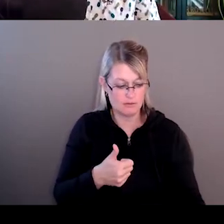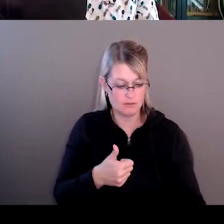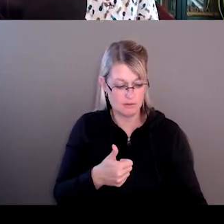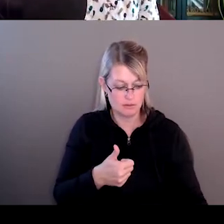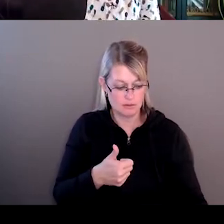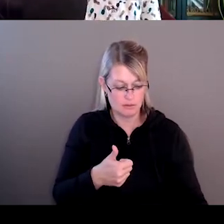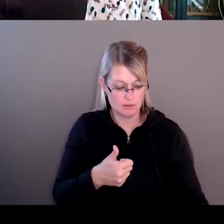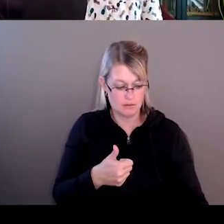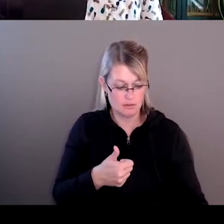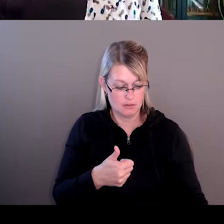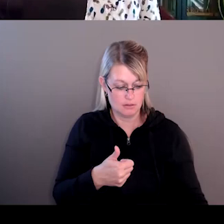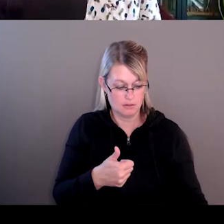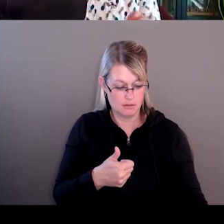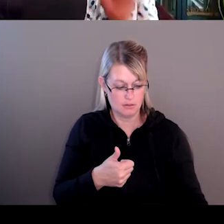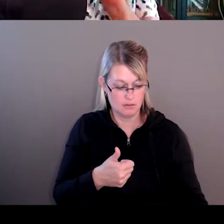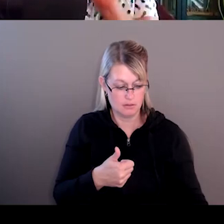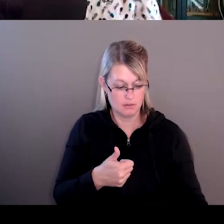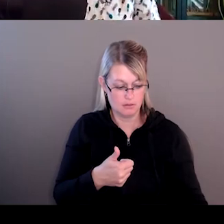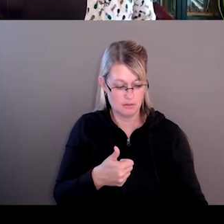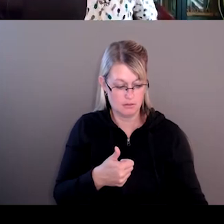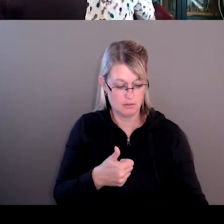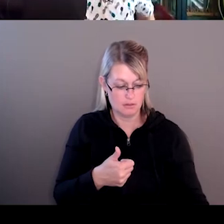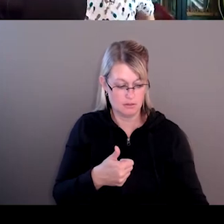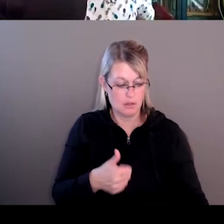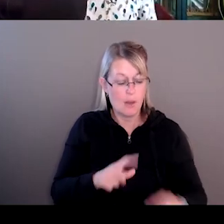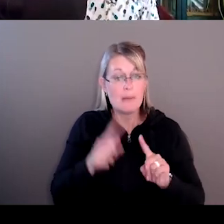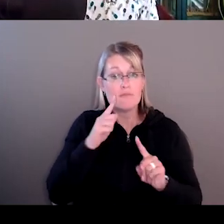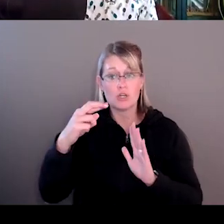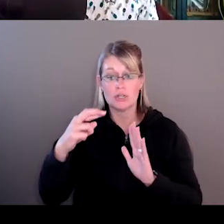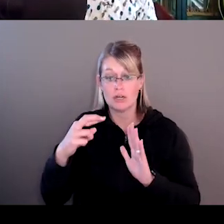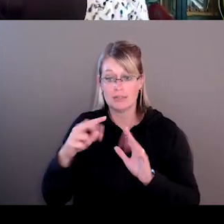this means money screen reader users hear "clickable" for every cell in the table which